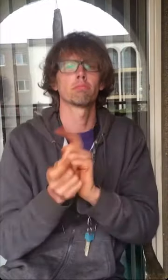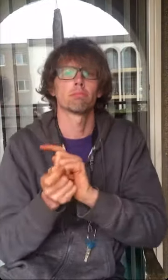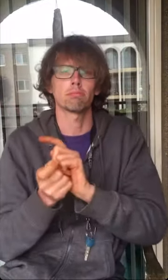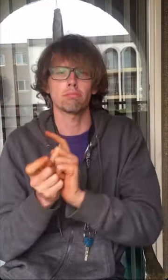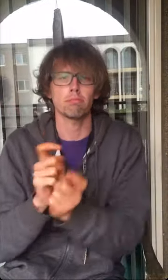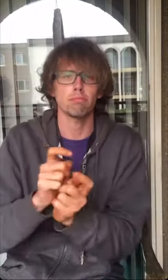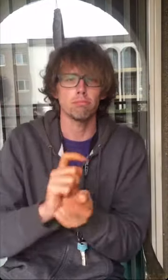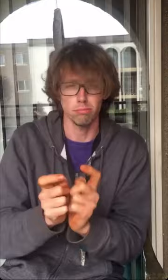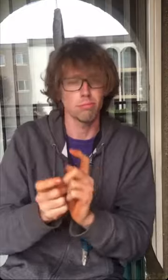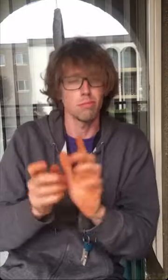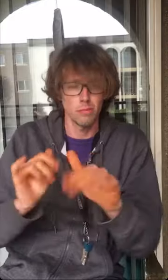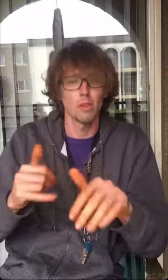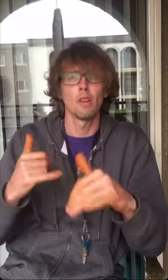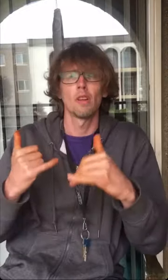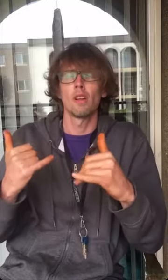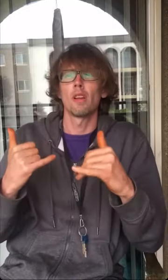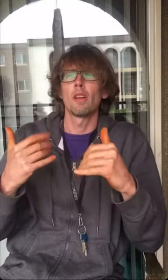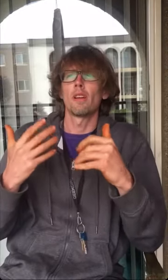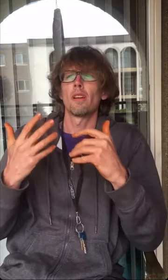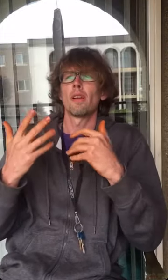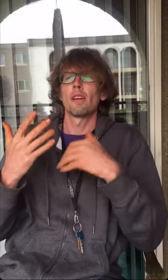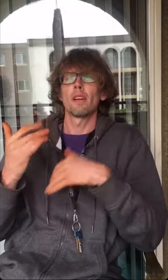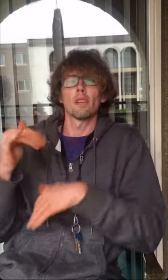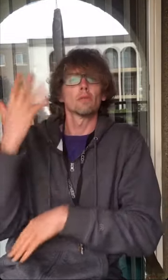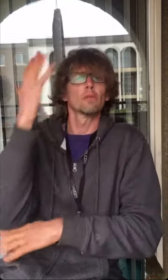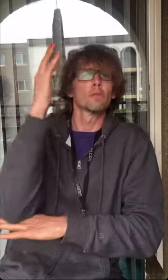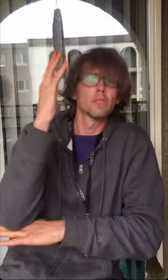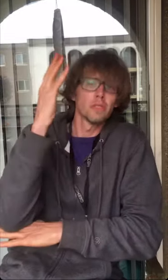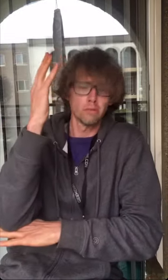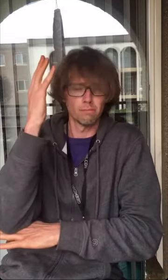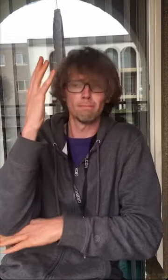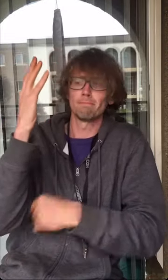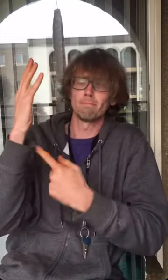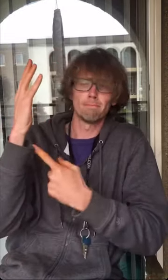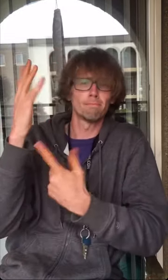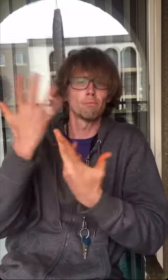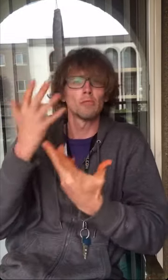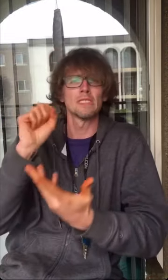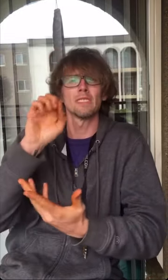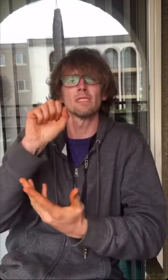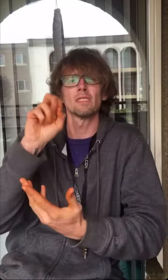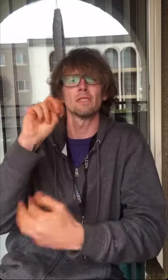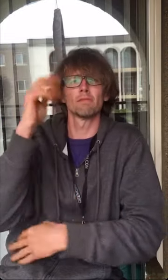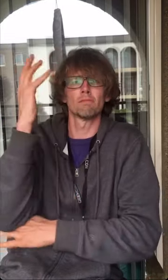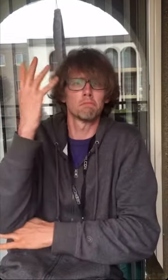what is meant by a tree. Now... a tree and a question. What season is it?